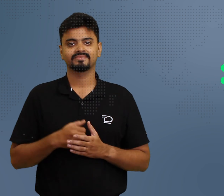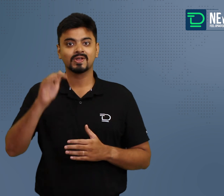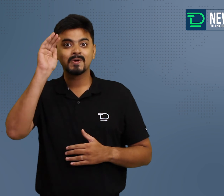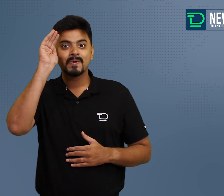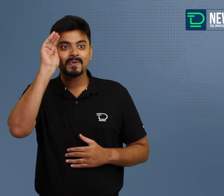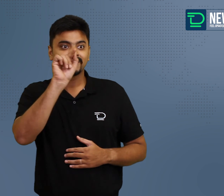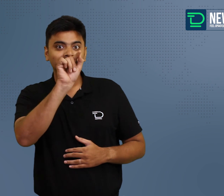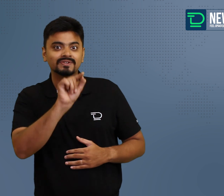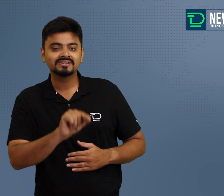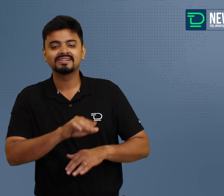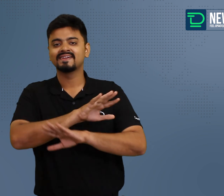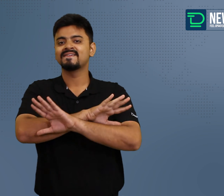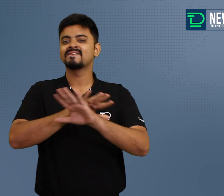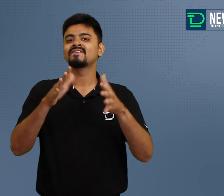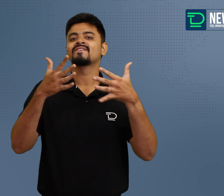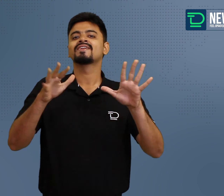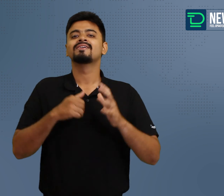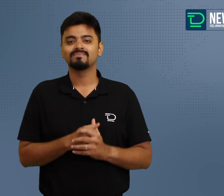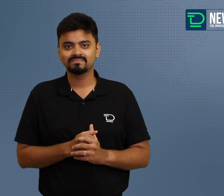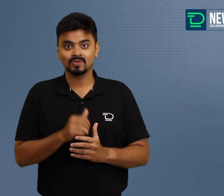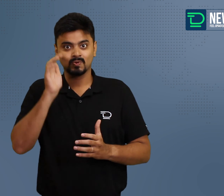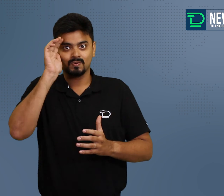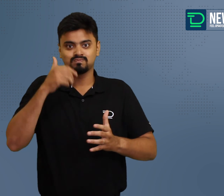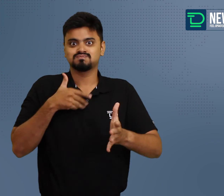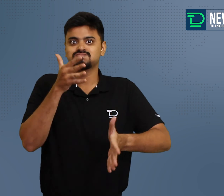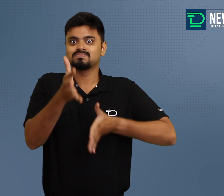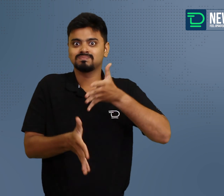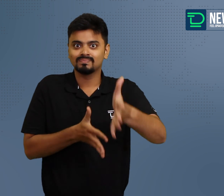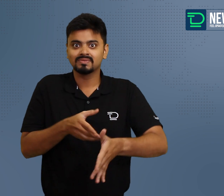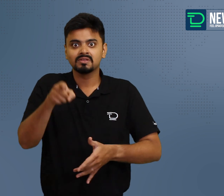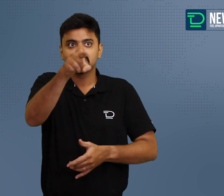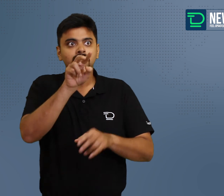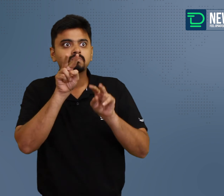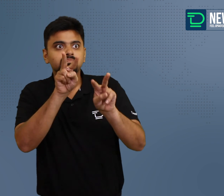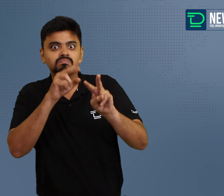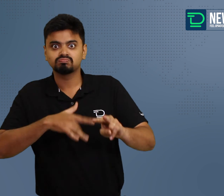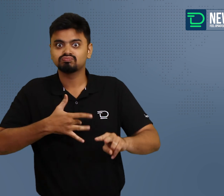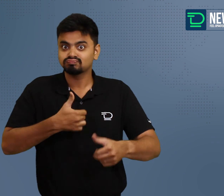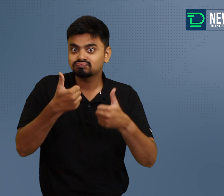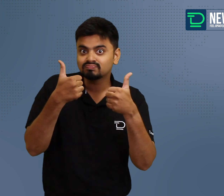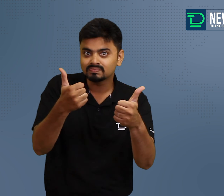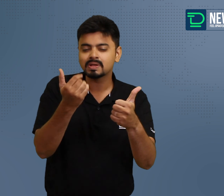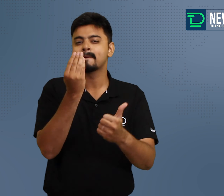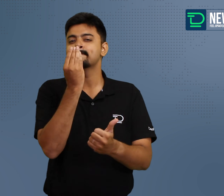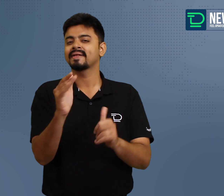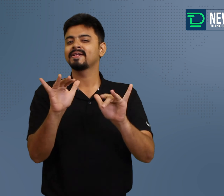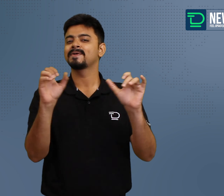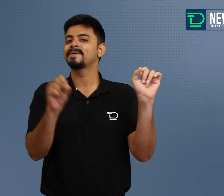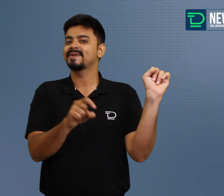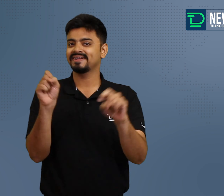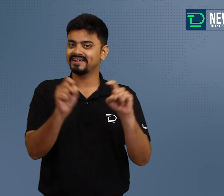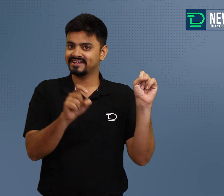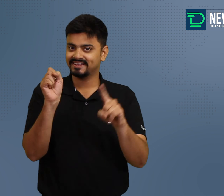That's all for today. I just signed the news. How do you feel to watch? Please comment below